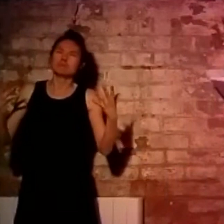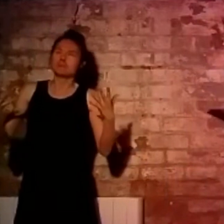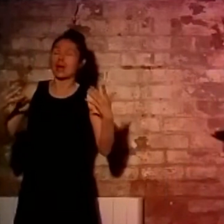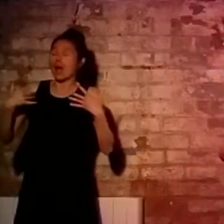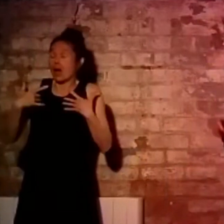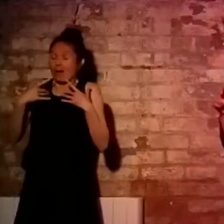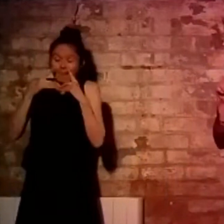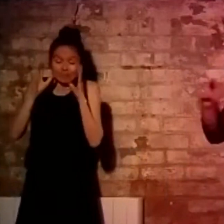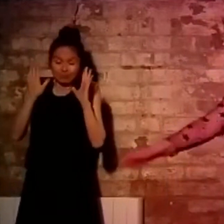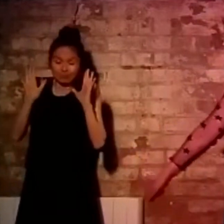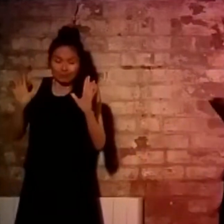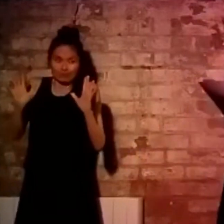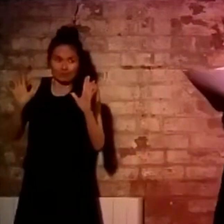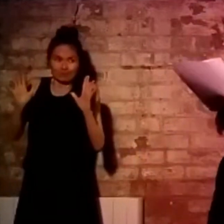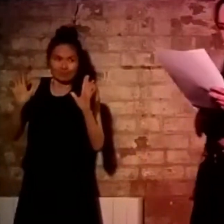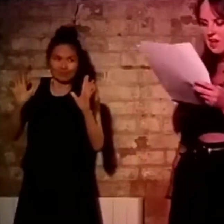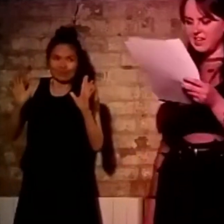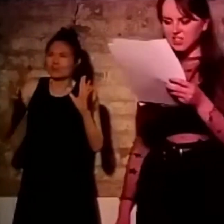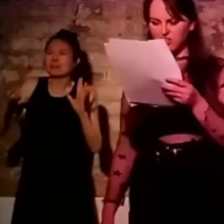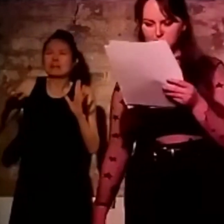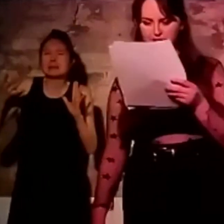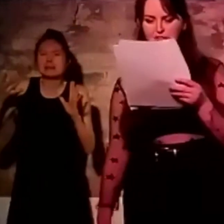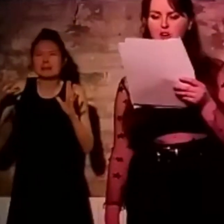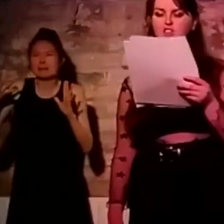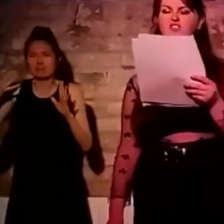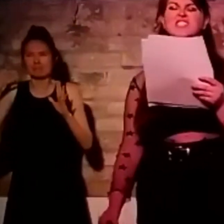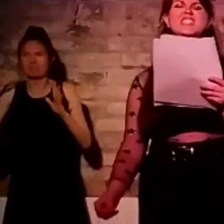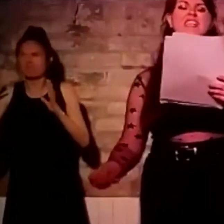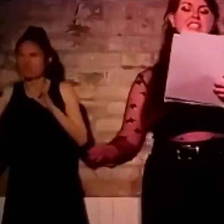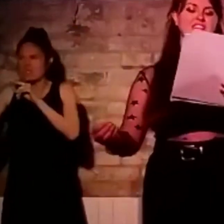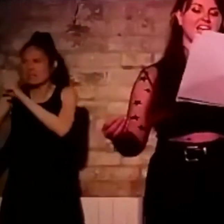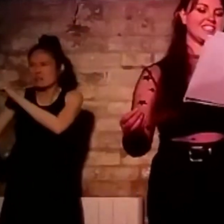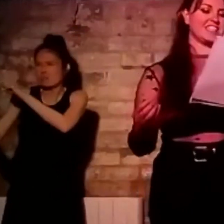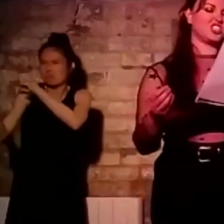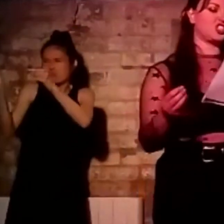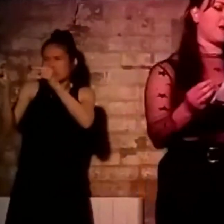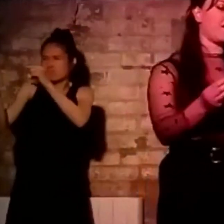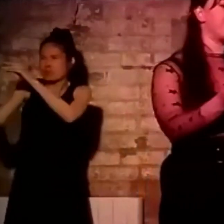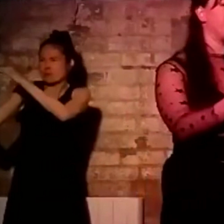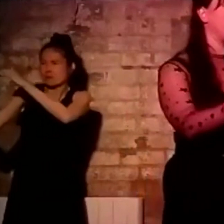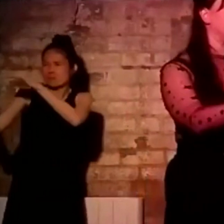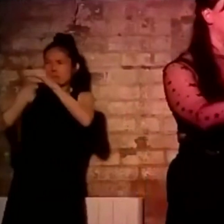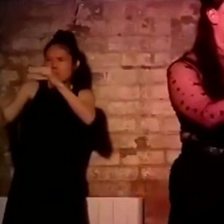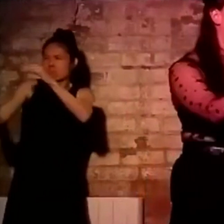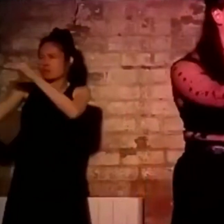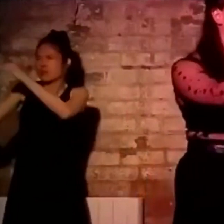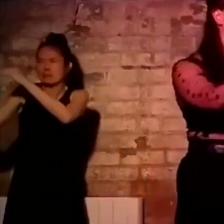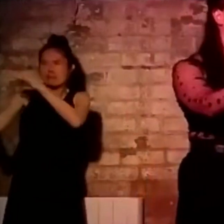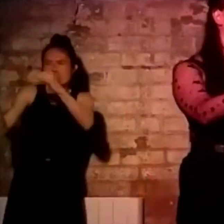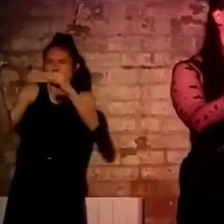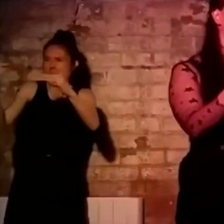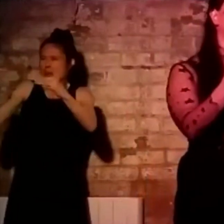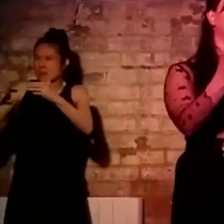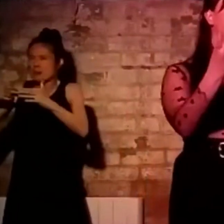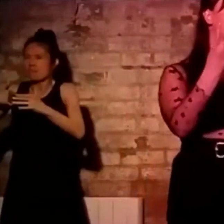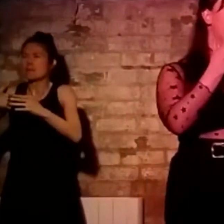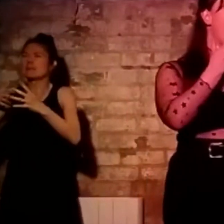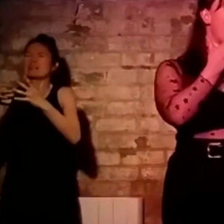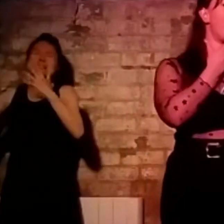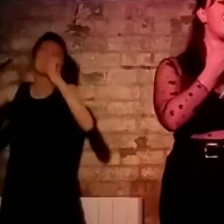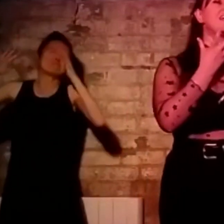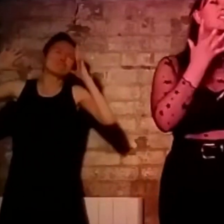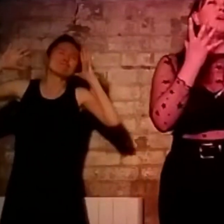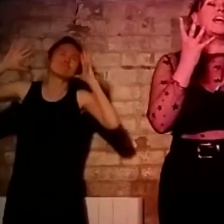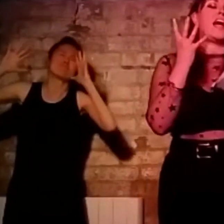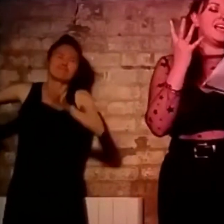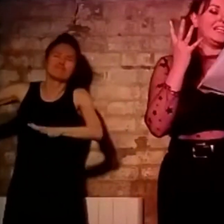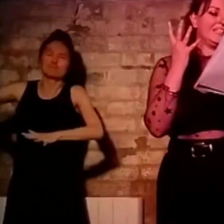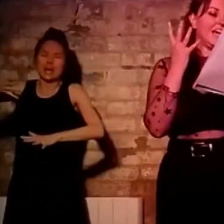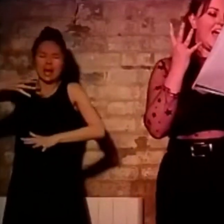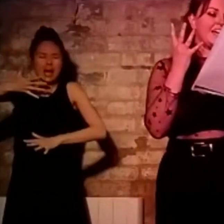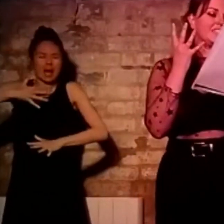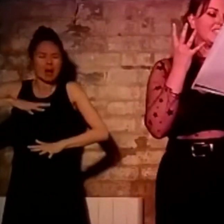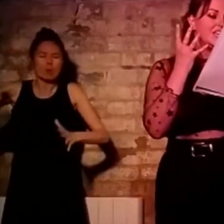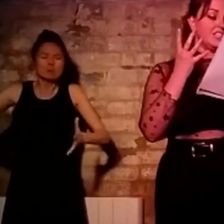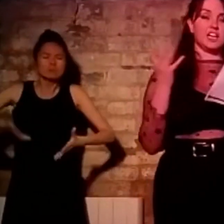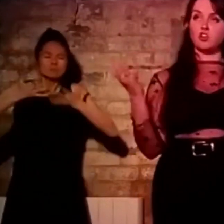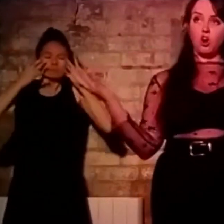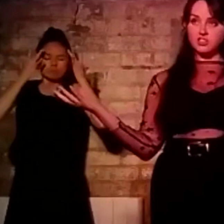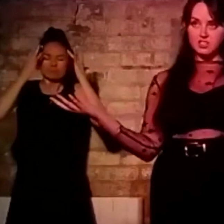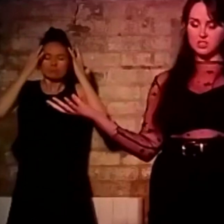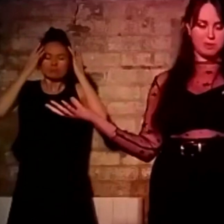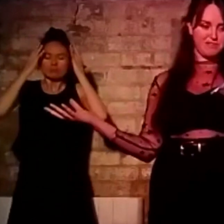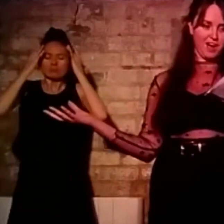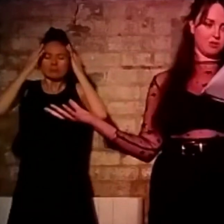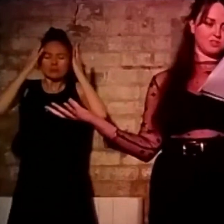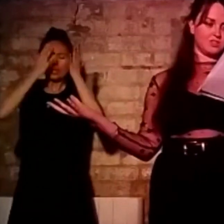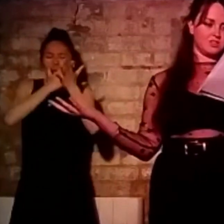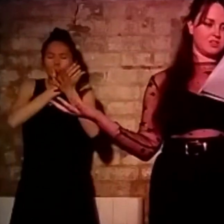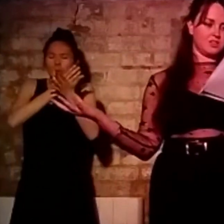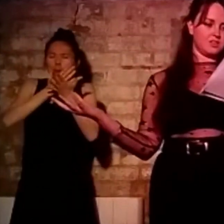I dredge the plight of my foes for a scintillating scrap of one essence which giveth air to my ailing head, yet none is to be found.